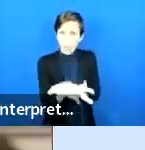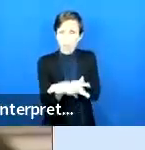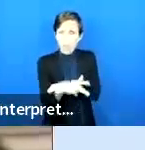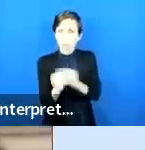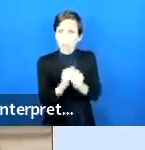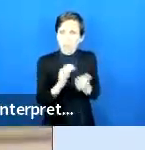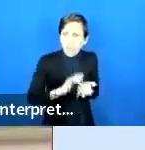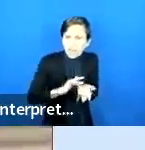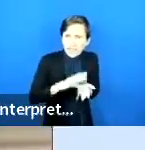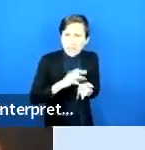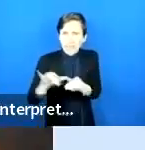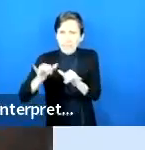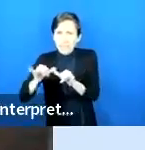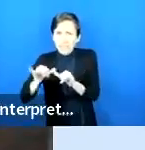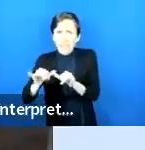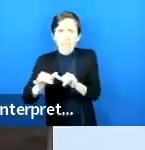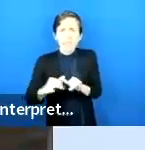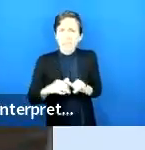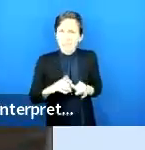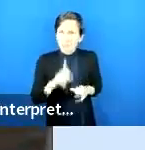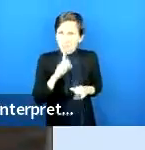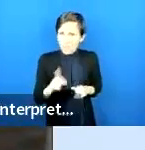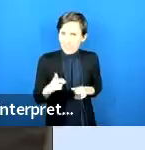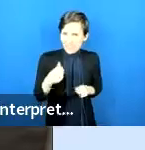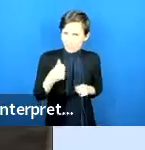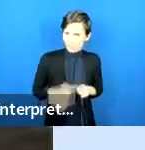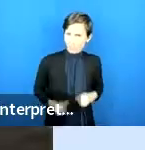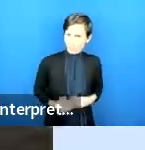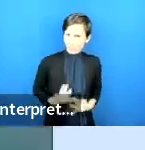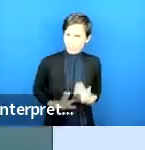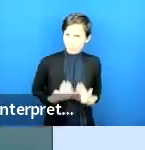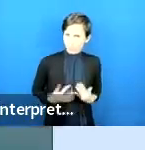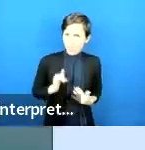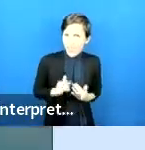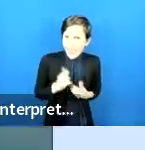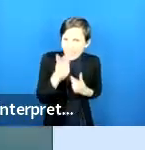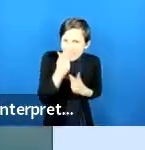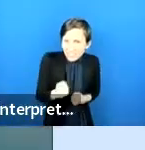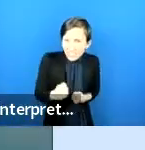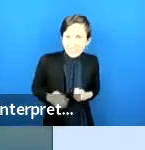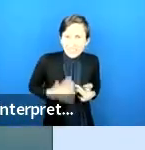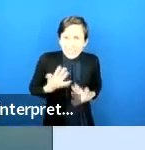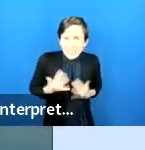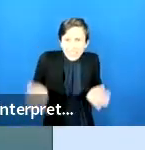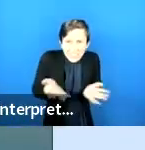and engineering like that fire of interest, even if it's just connecting with one student in the topic,